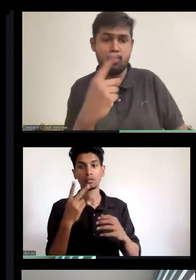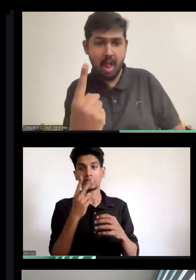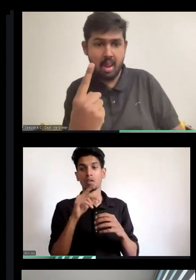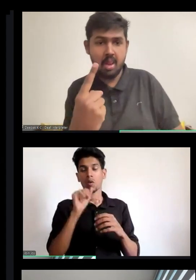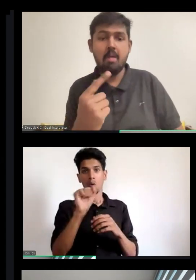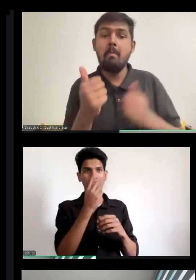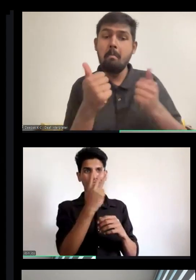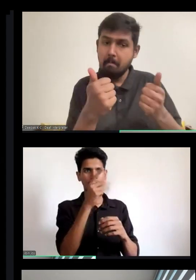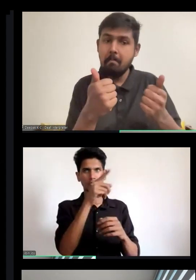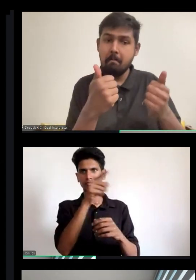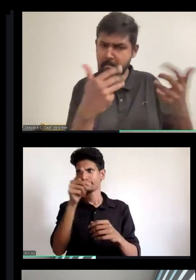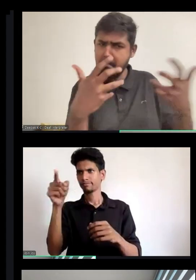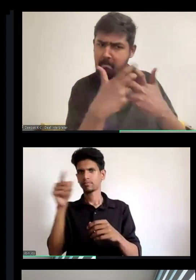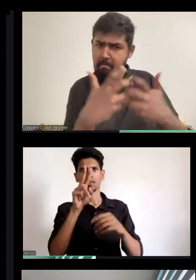claims are valid.